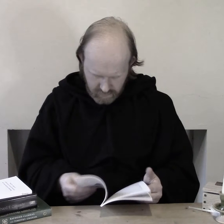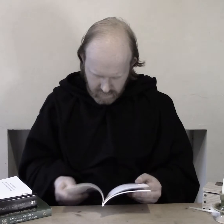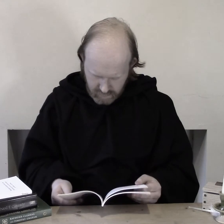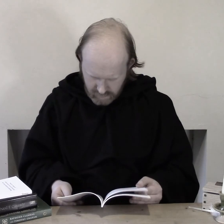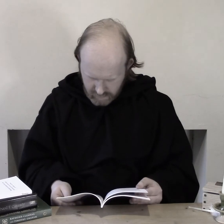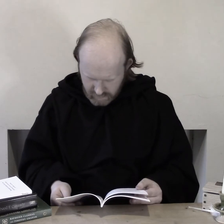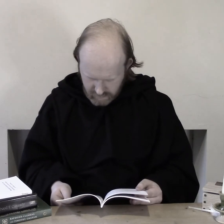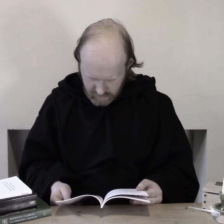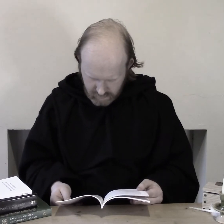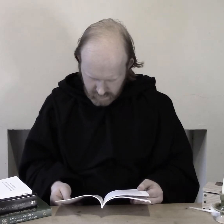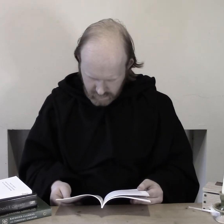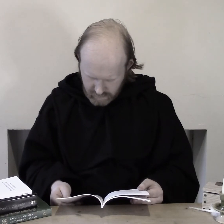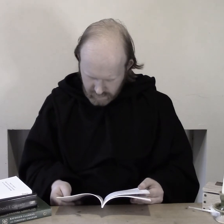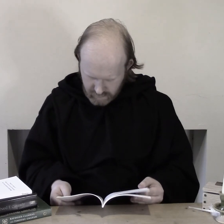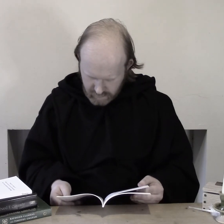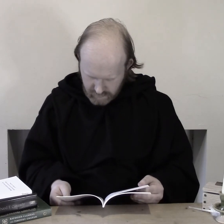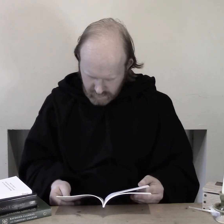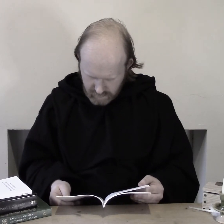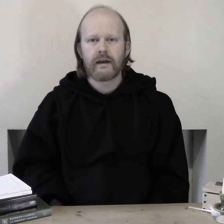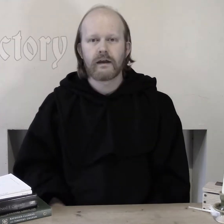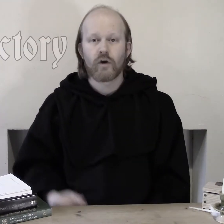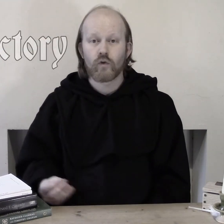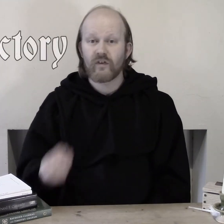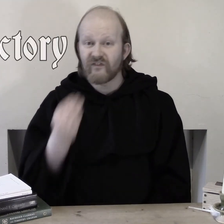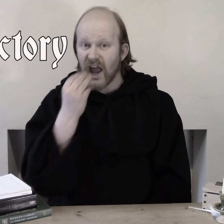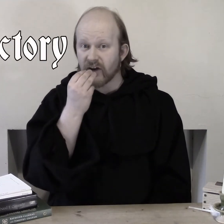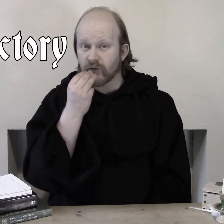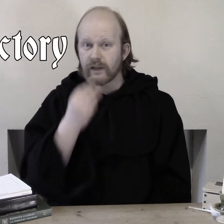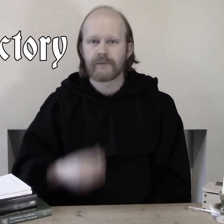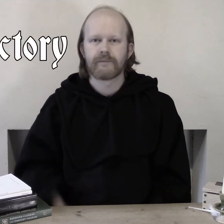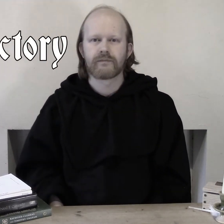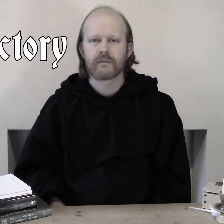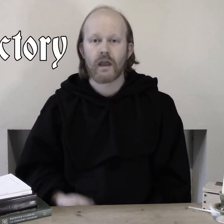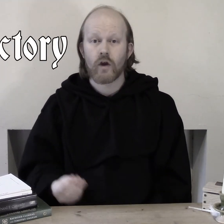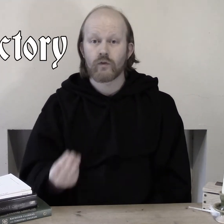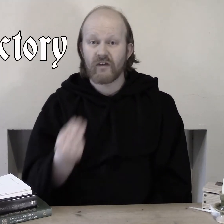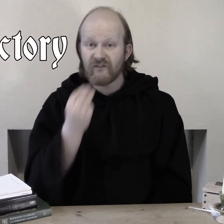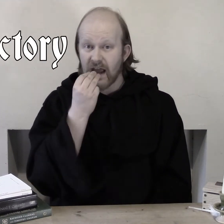The Author then moves on to the Refectory,